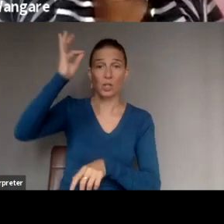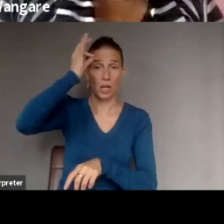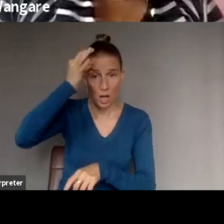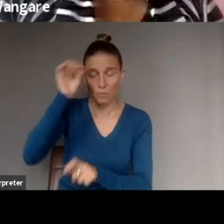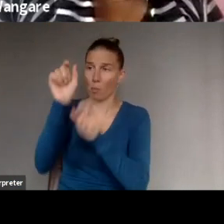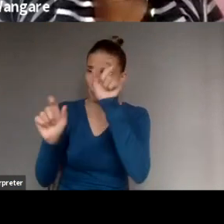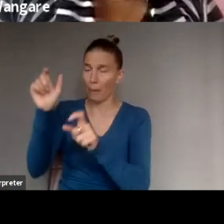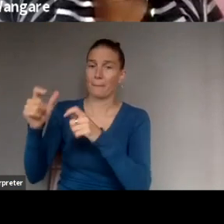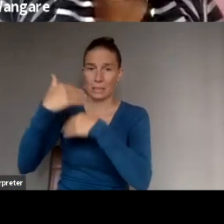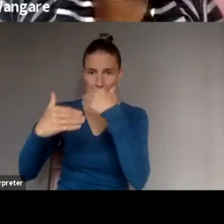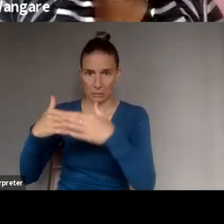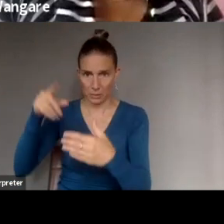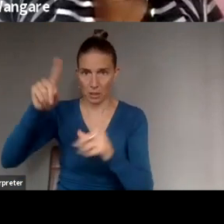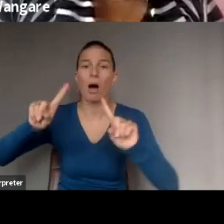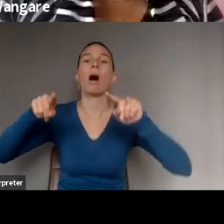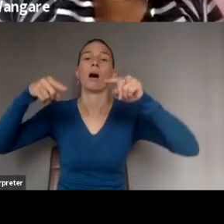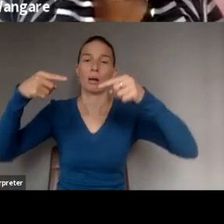then a person will be issued with a disability card.